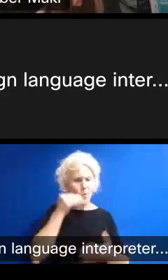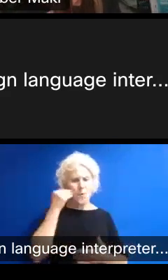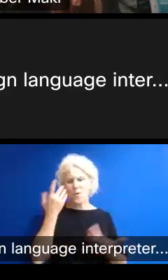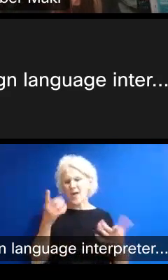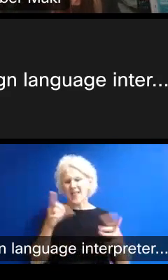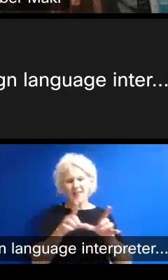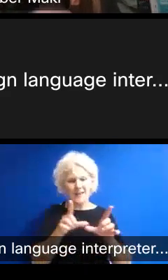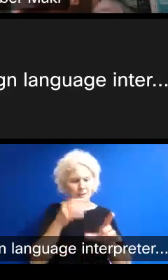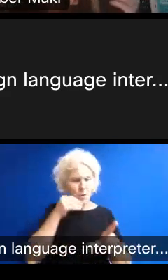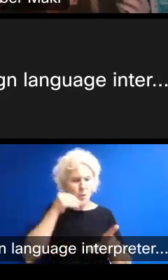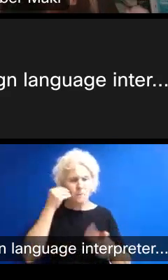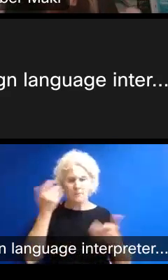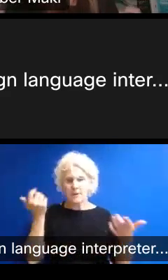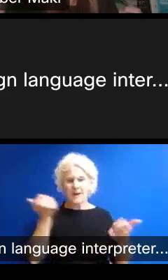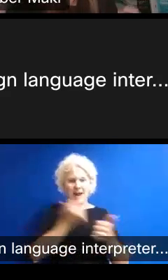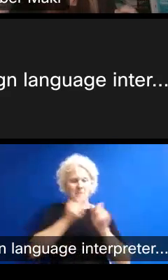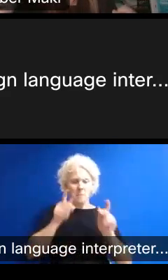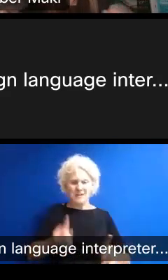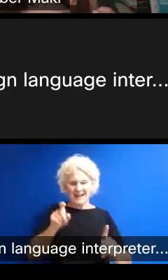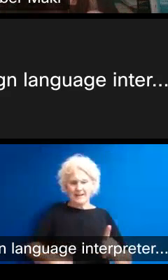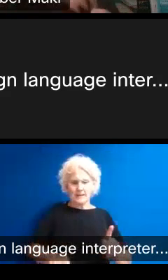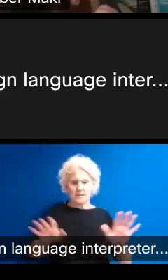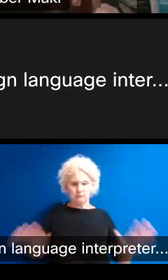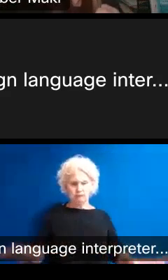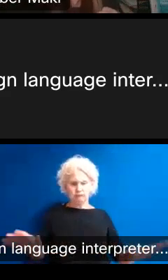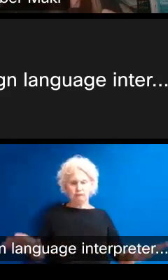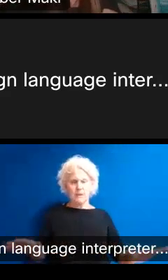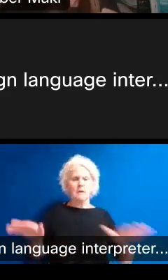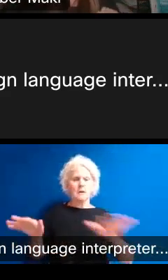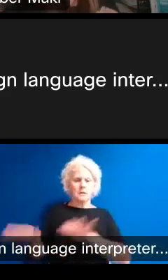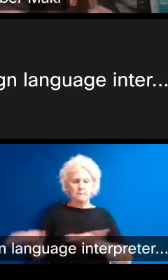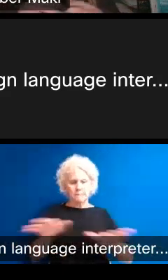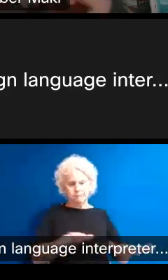and everybody just needs a little bit of space and time. So, let's go to a hotel for a week,